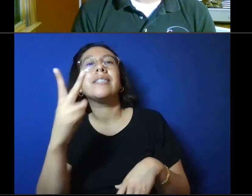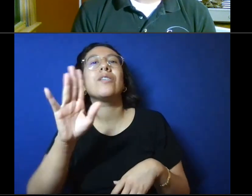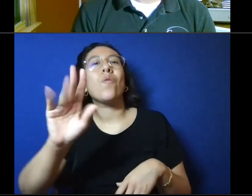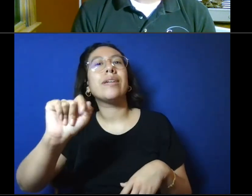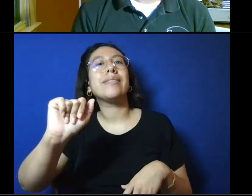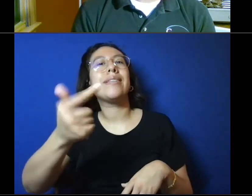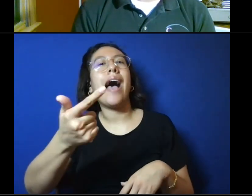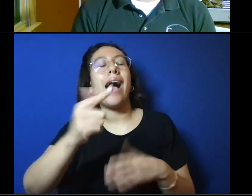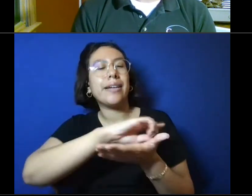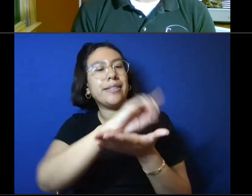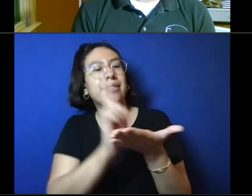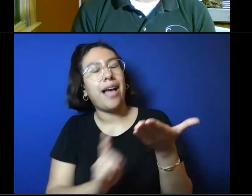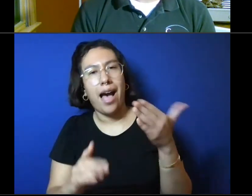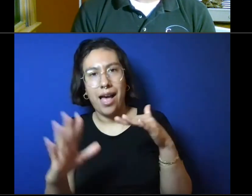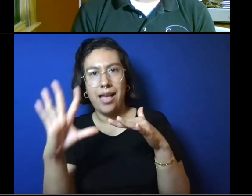to sort of solve a problem yourselves.